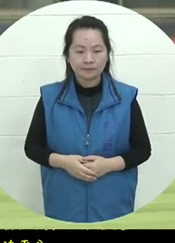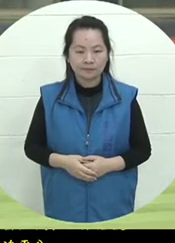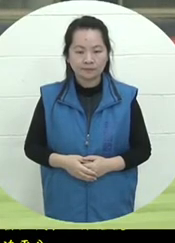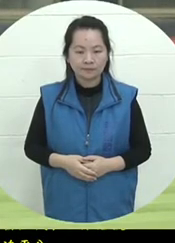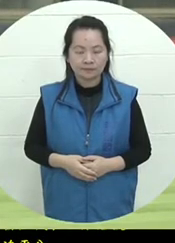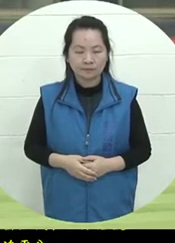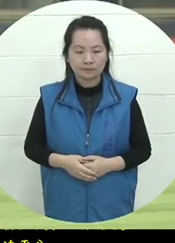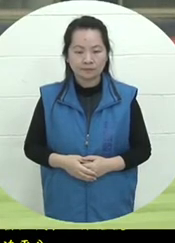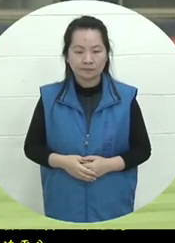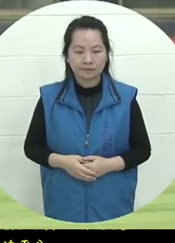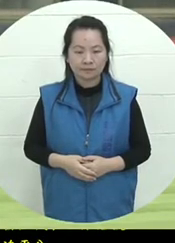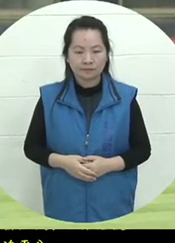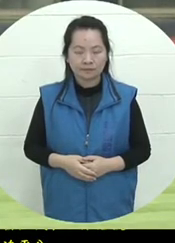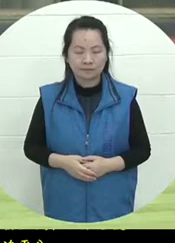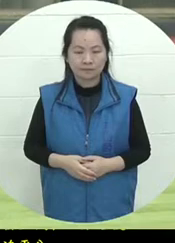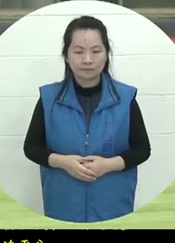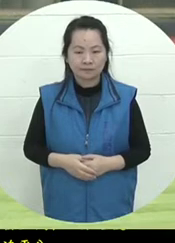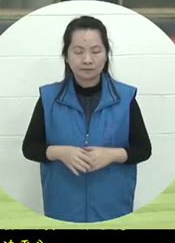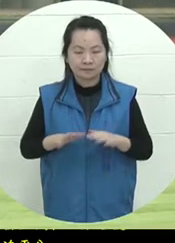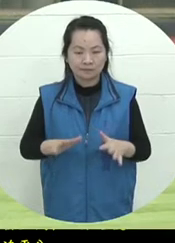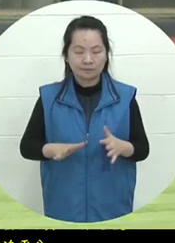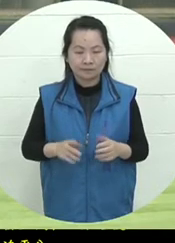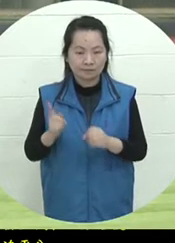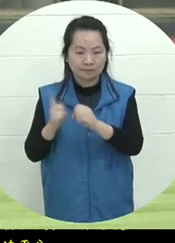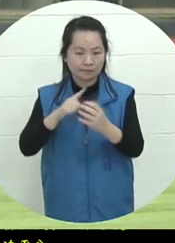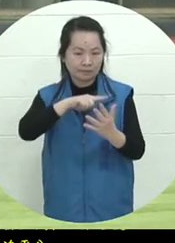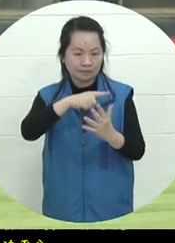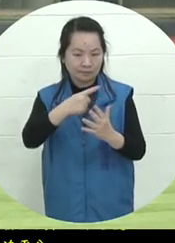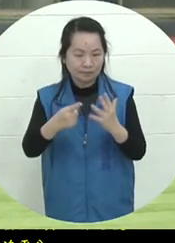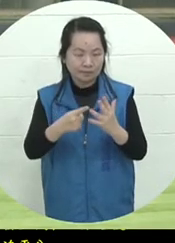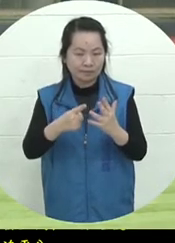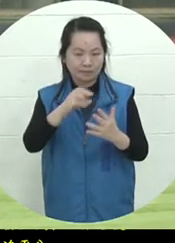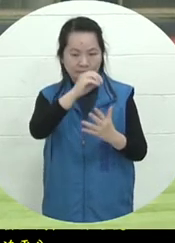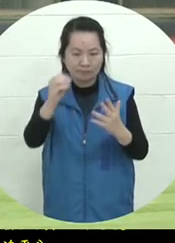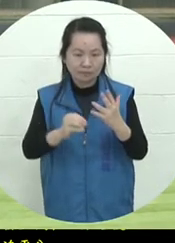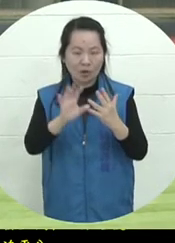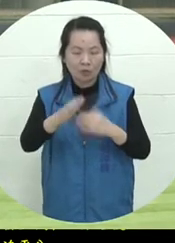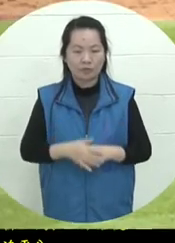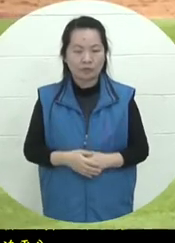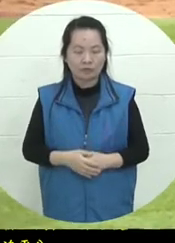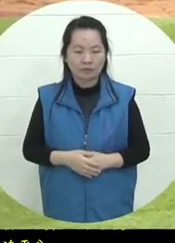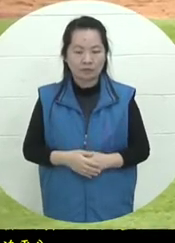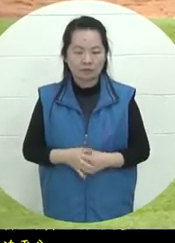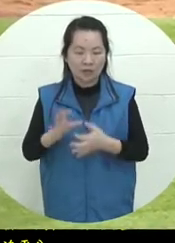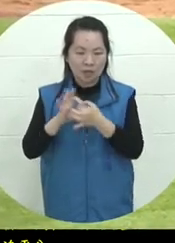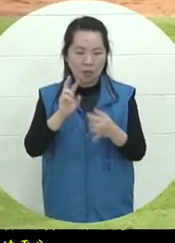Rosco was on base today. This bat is moved back a little bit, but in two consecutive days of games, he served as the team's important second-level defense in